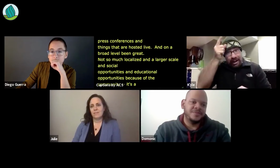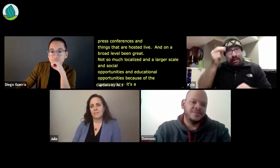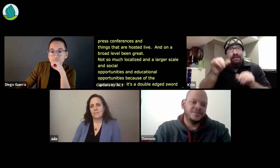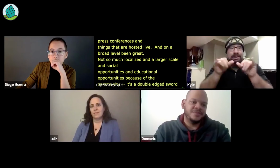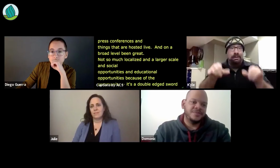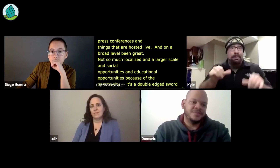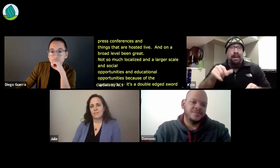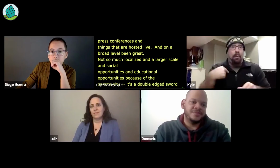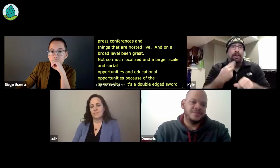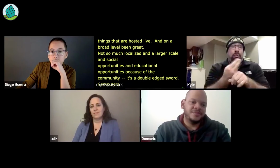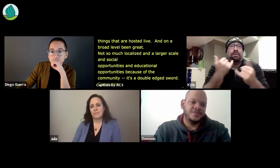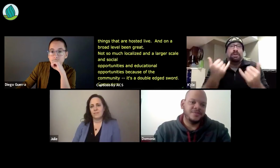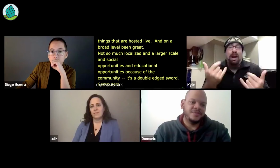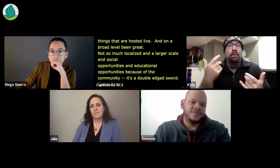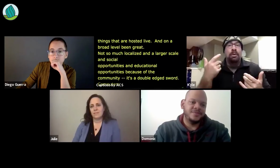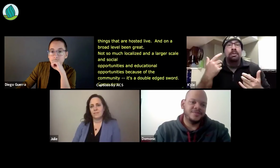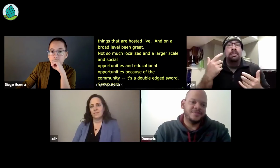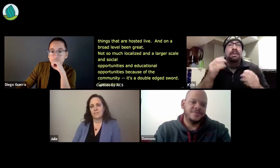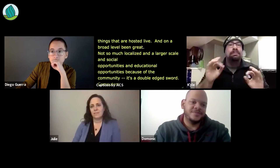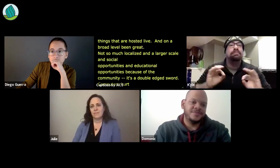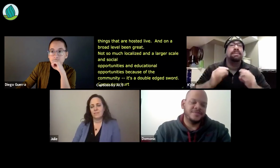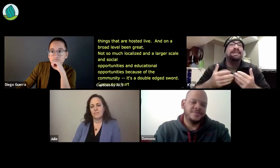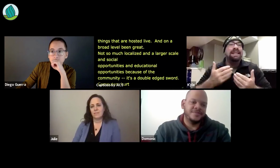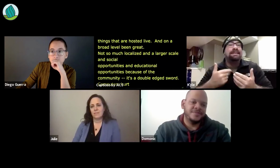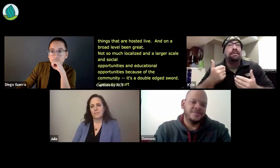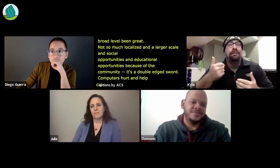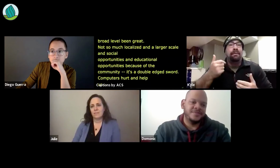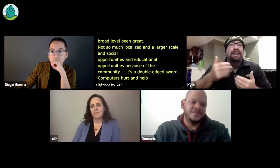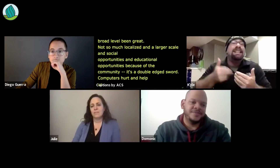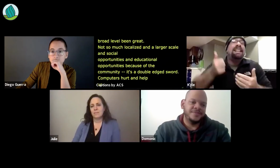how to use it, it feels easy or easier anyway for most folks.